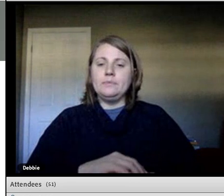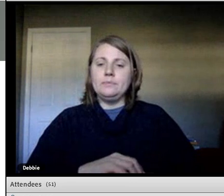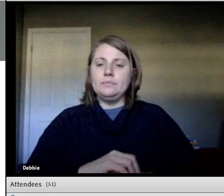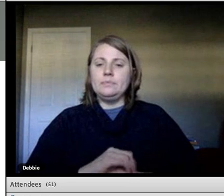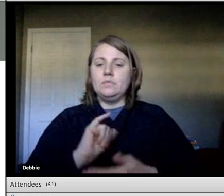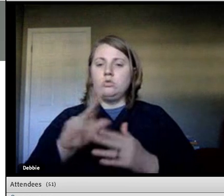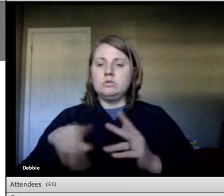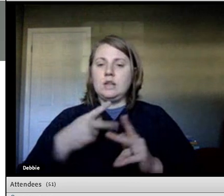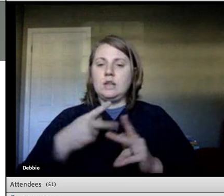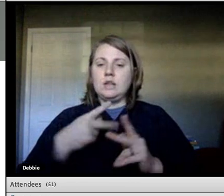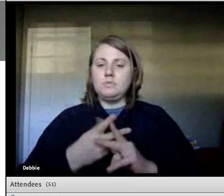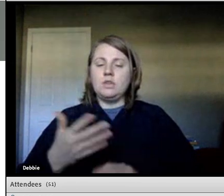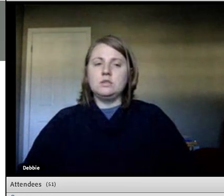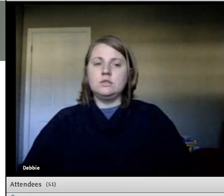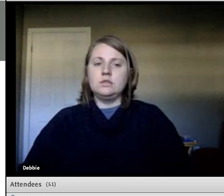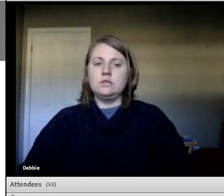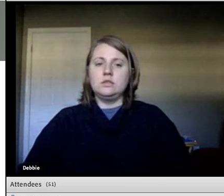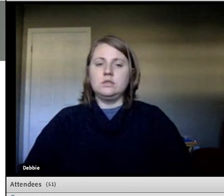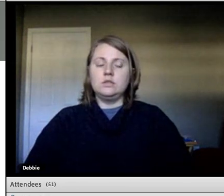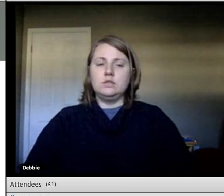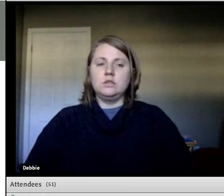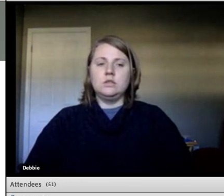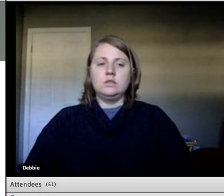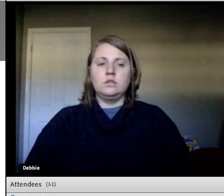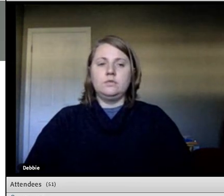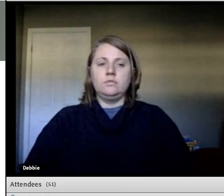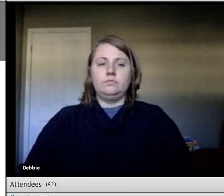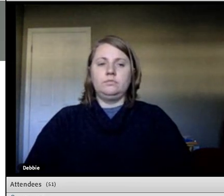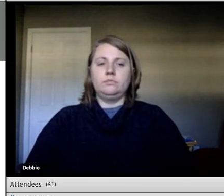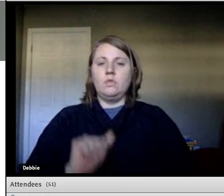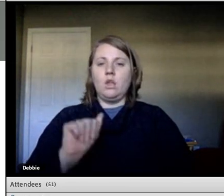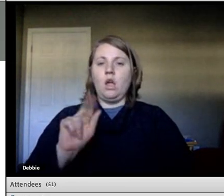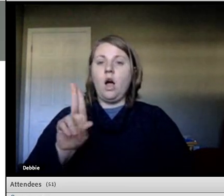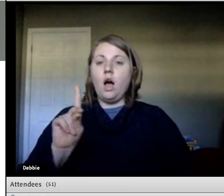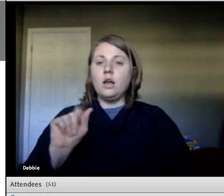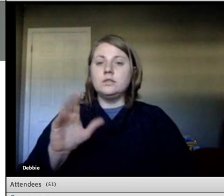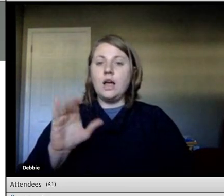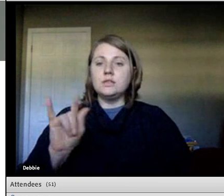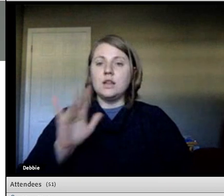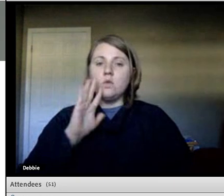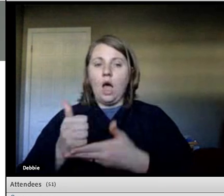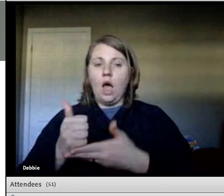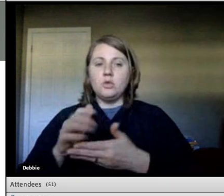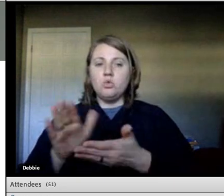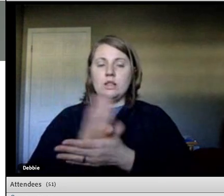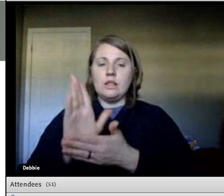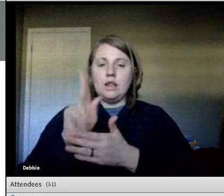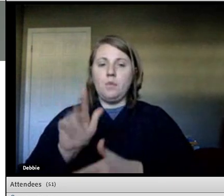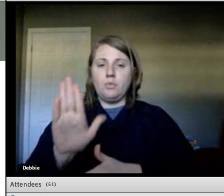Audacity is going to help you clean up your audio, so if you have a podcasting station, you probably already have this.